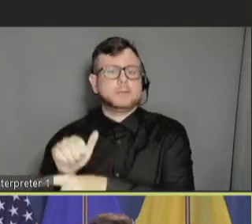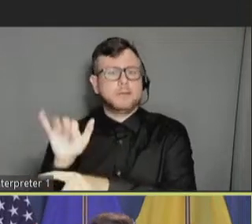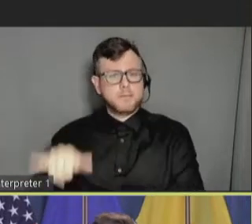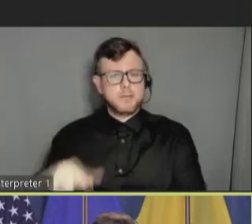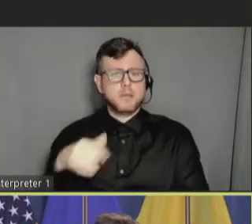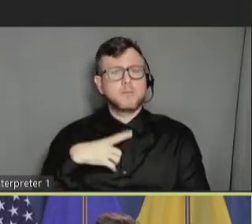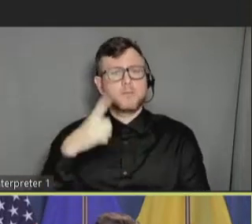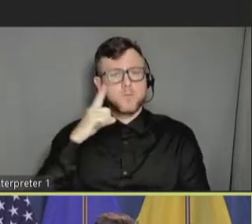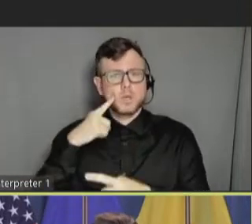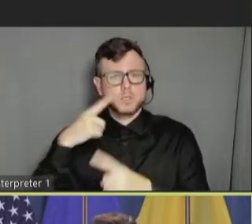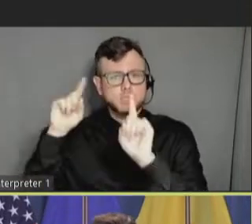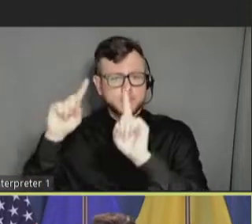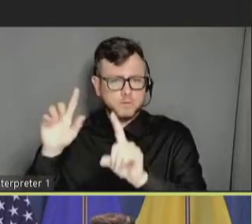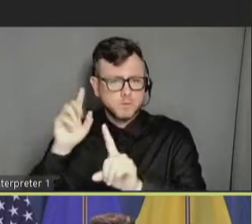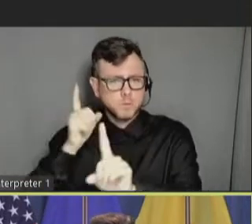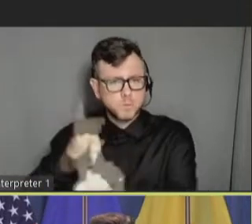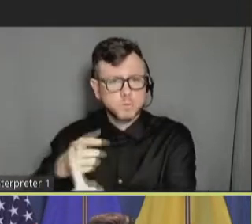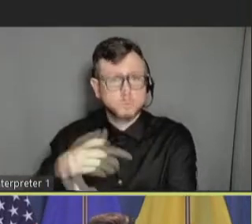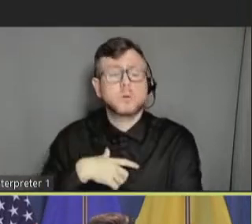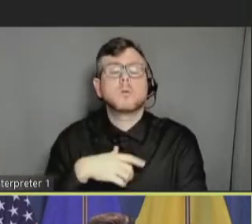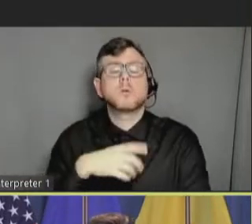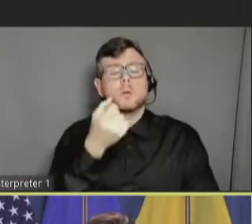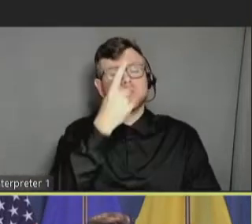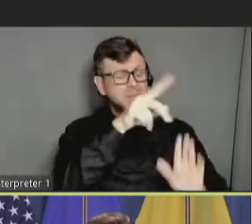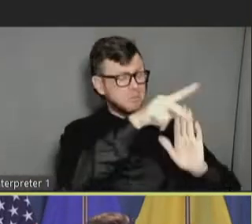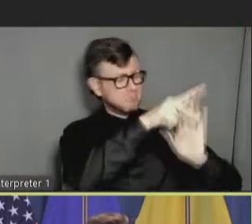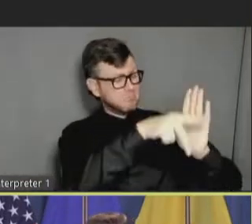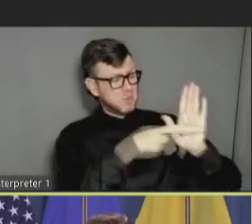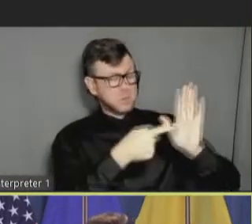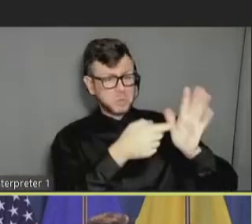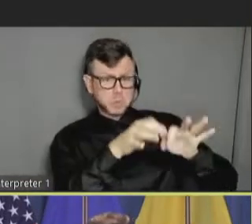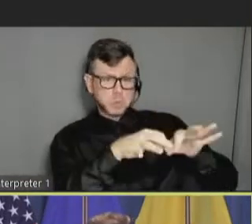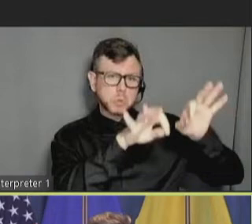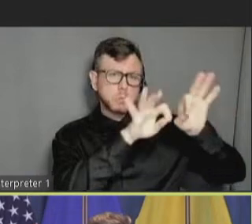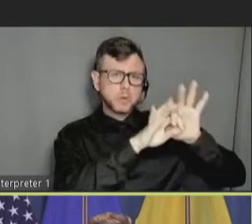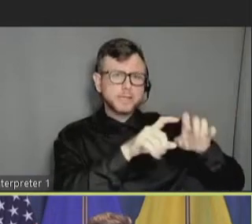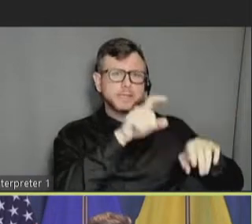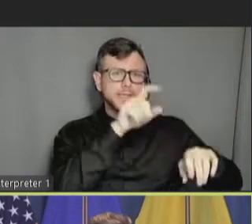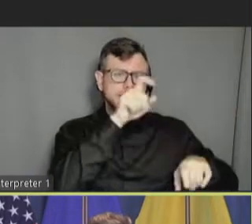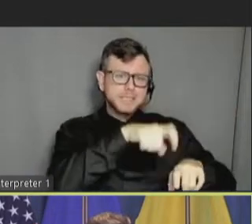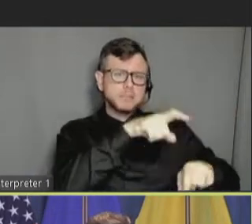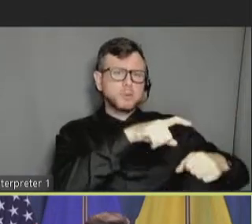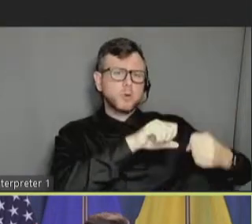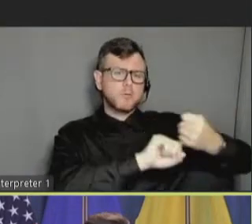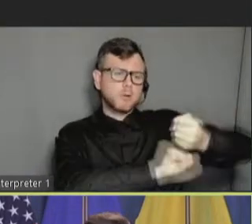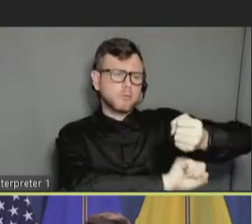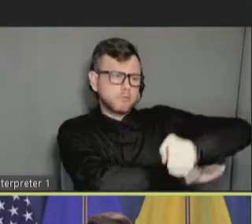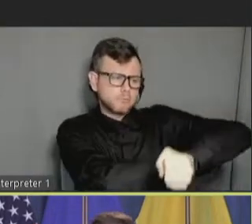the policy is important and a necessary foundation for immunization programs,